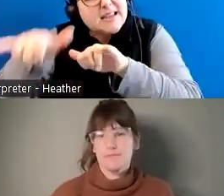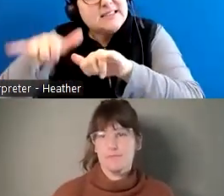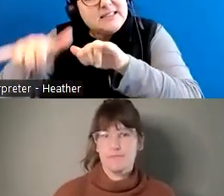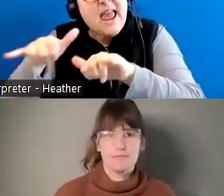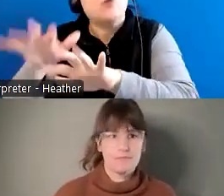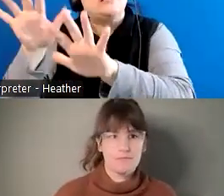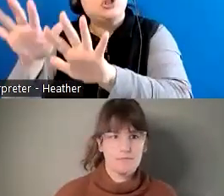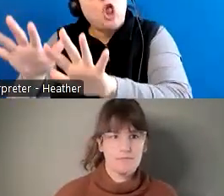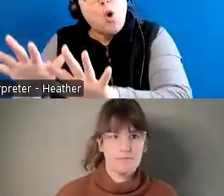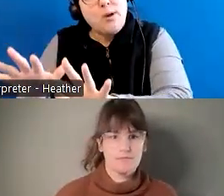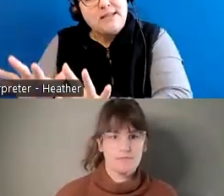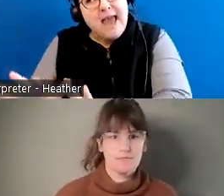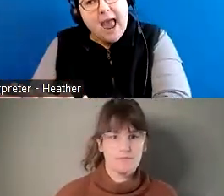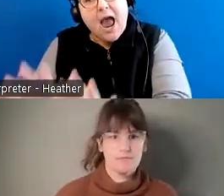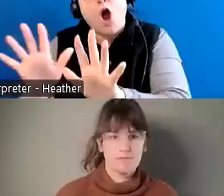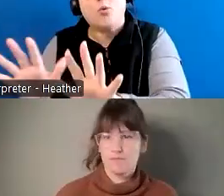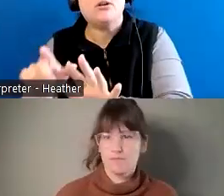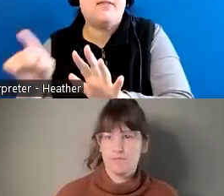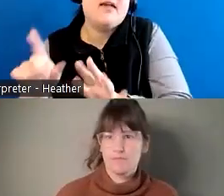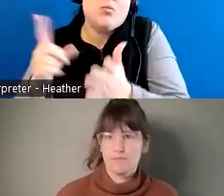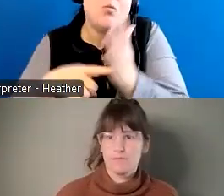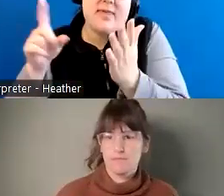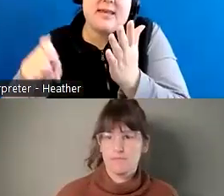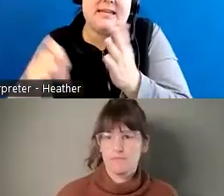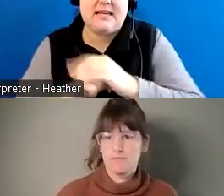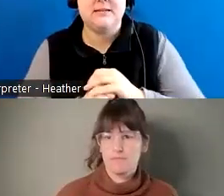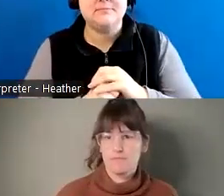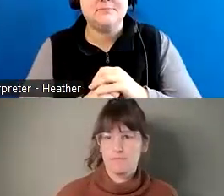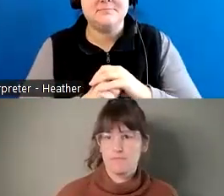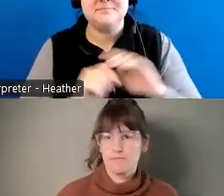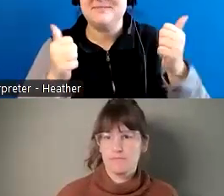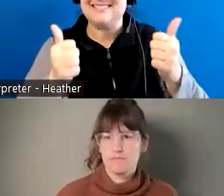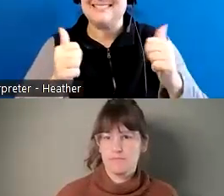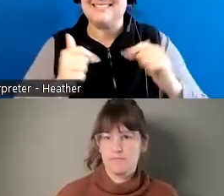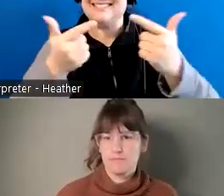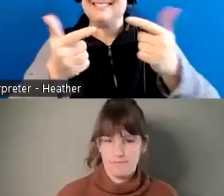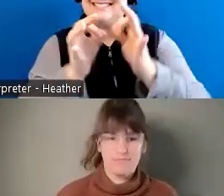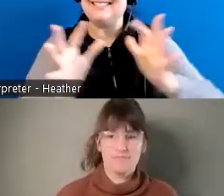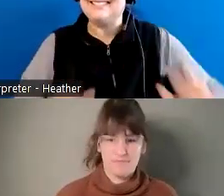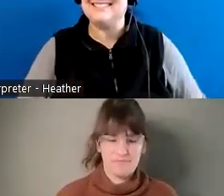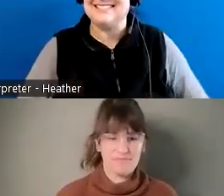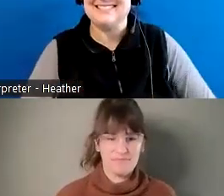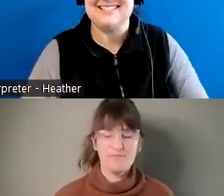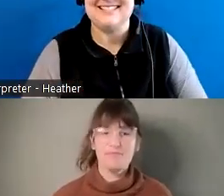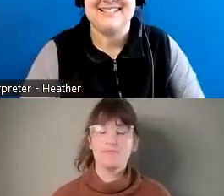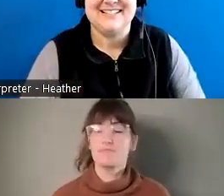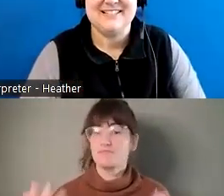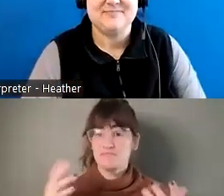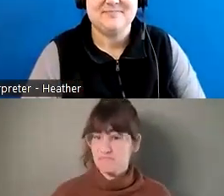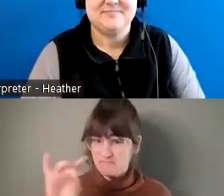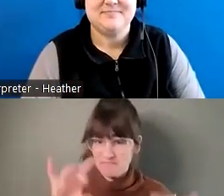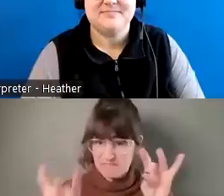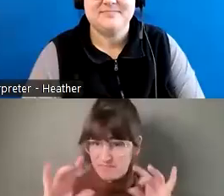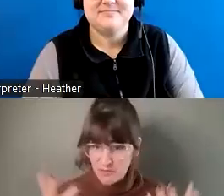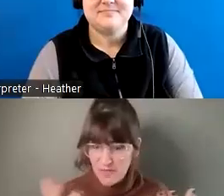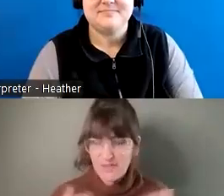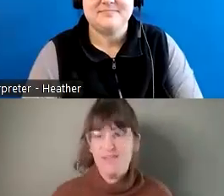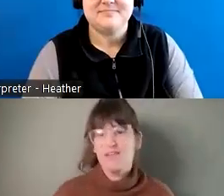down a little bit and and get them what they need. So what we found is that um we looked at 3090 180